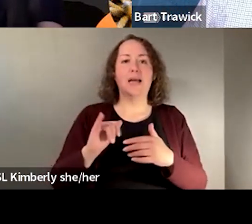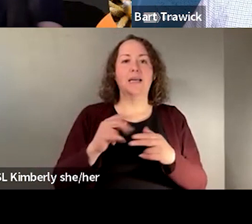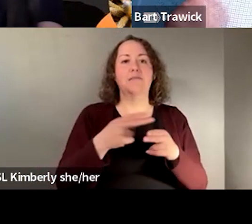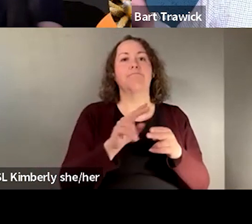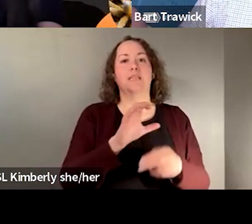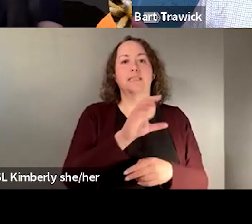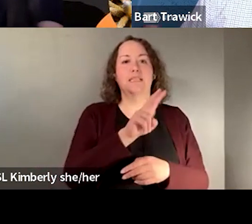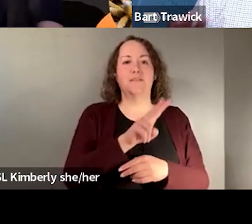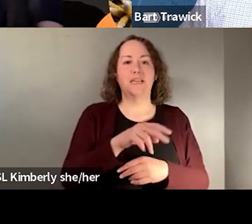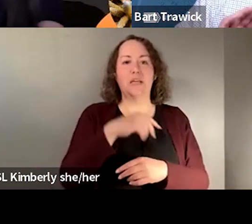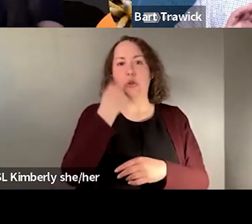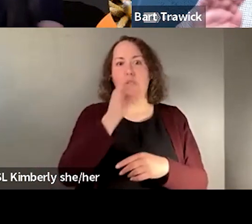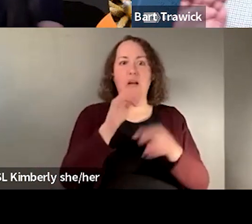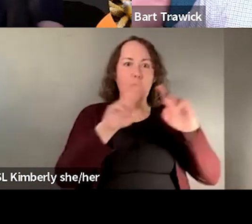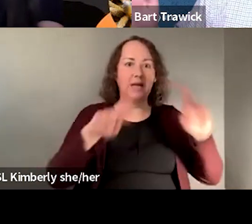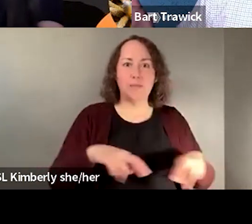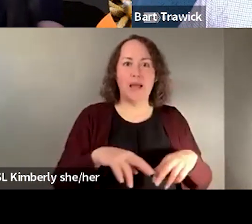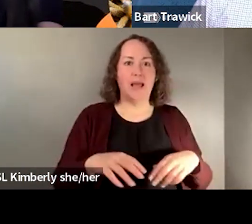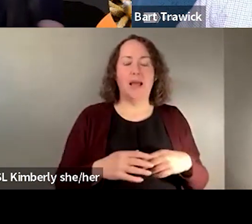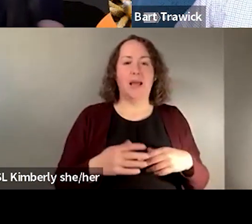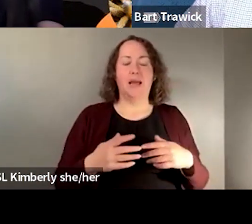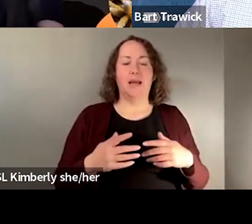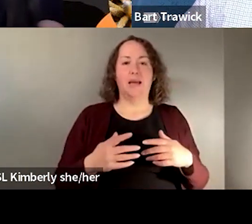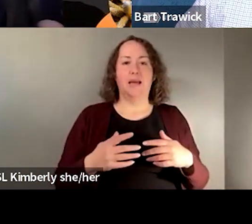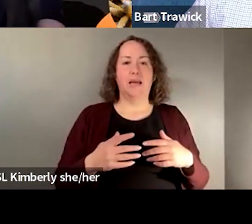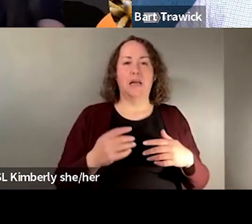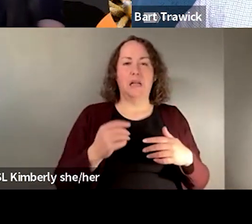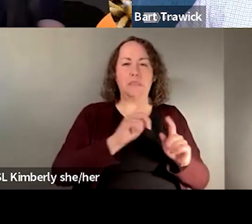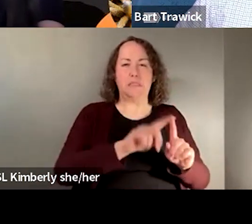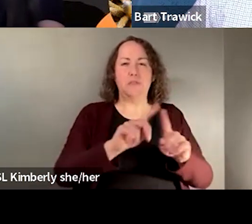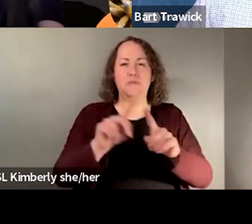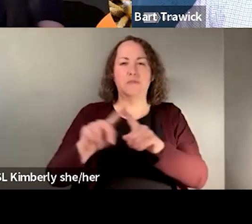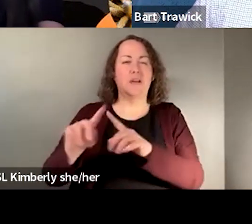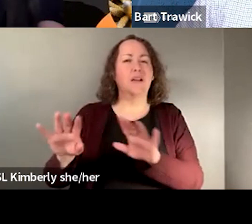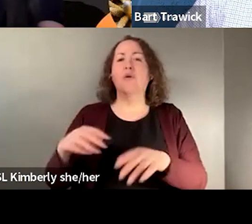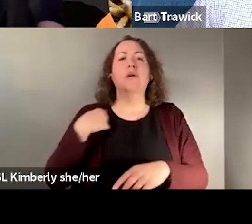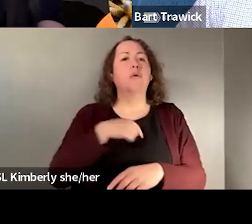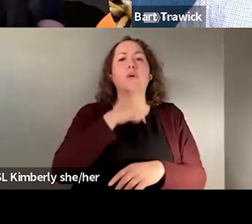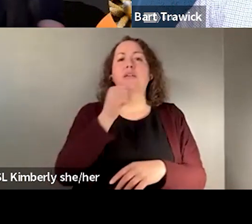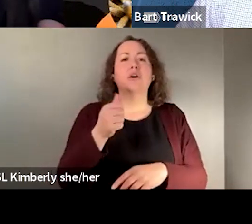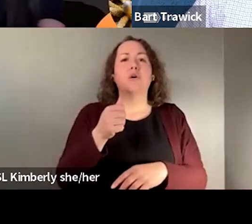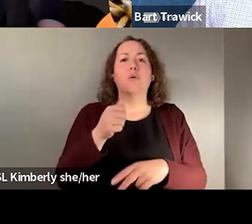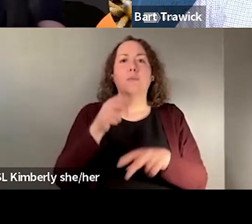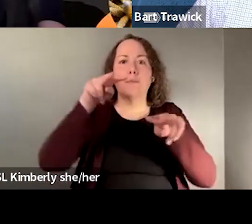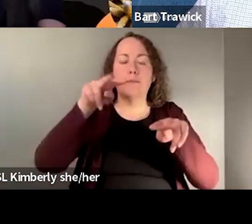You know, we don't monitor how people are utilizing it.